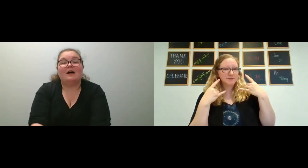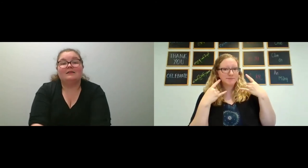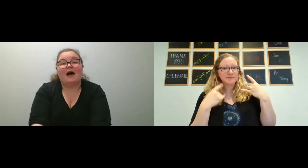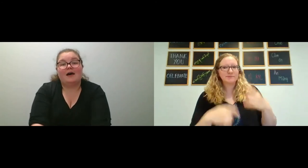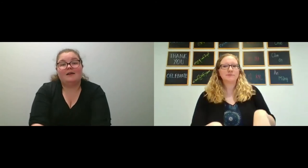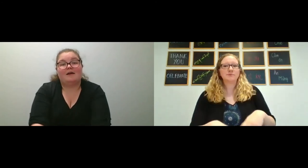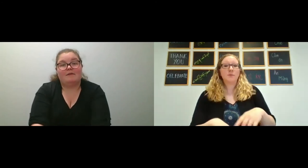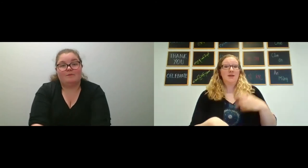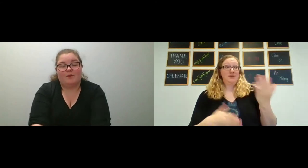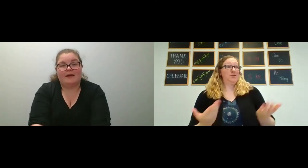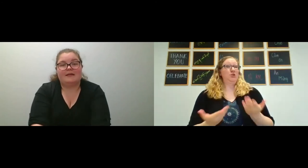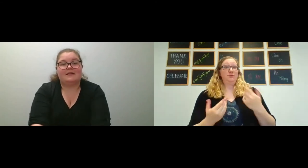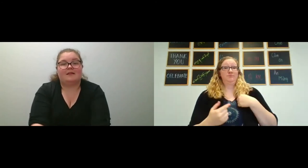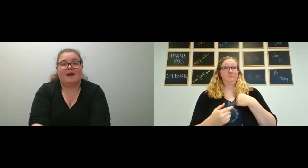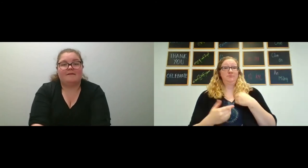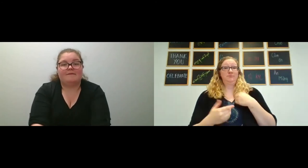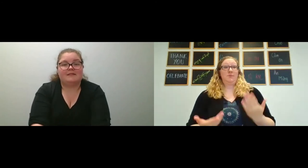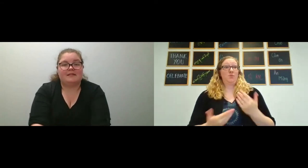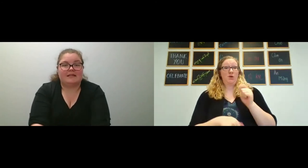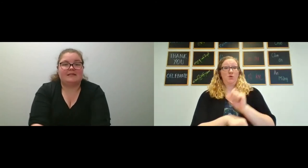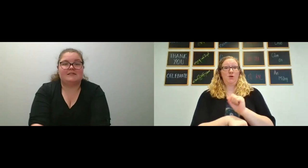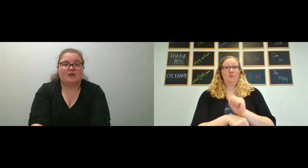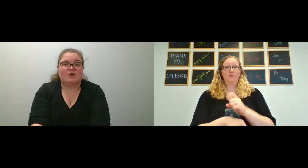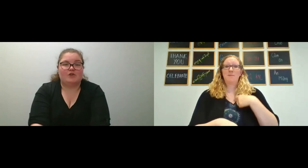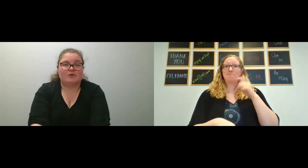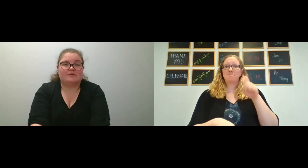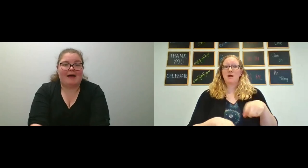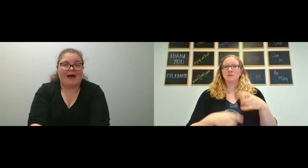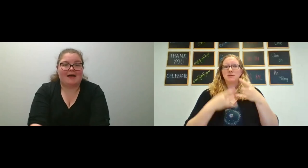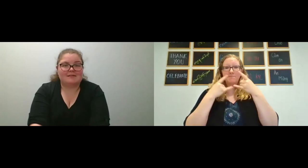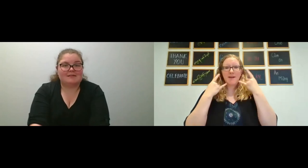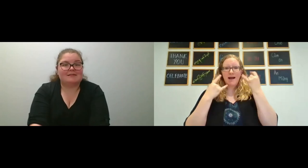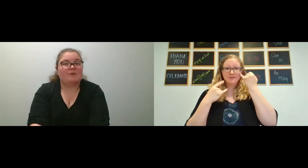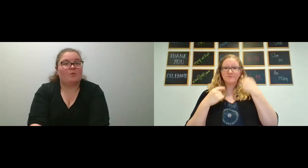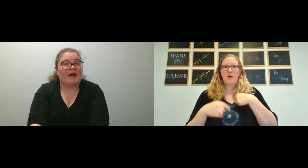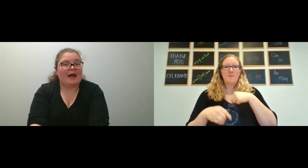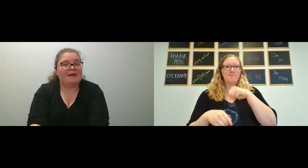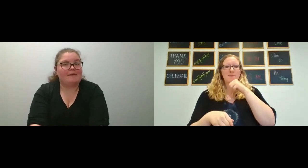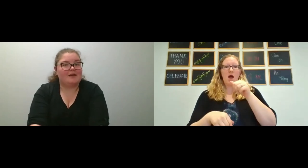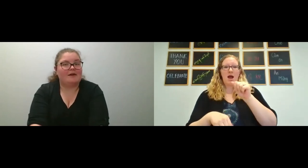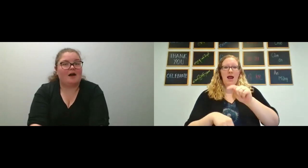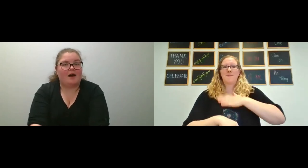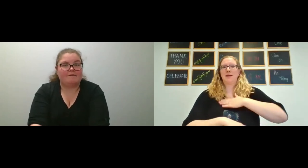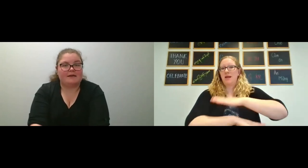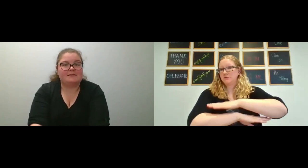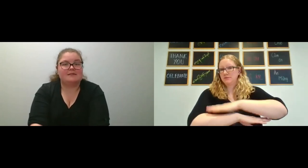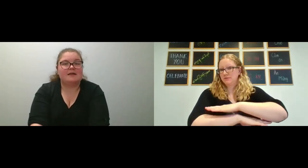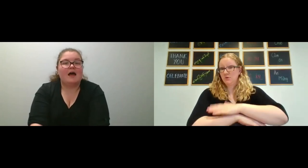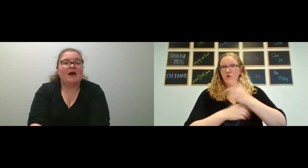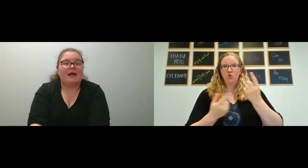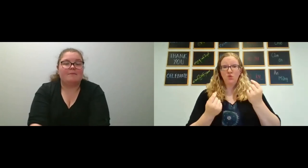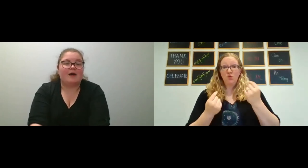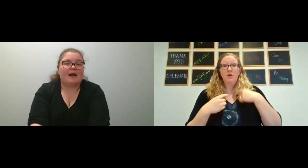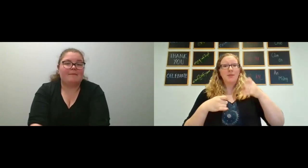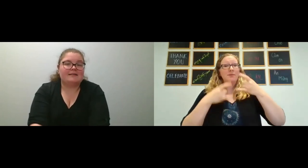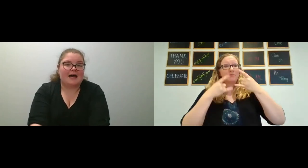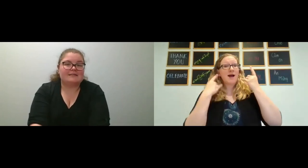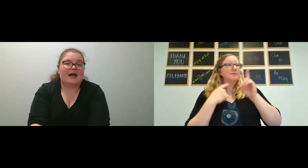A lot of employees in a lot of facilities still use masks. When I'm here in office and I'm not at my desk,